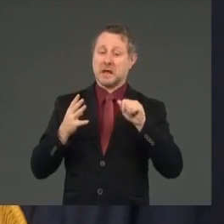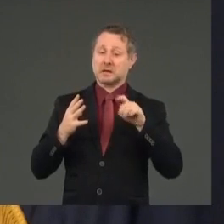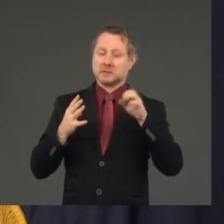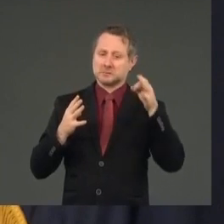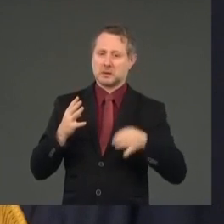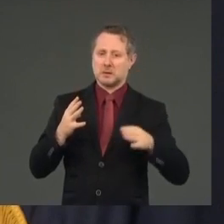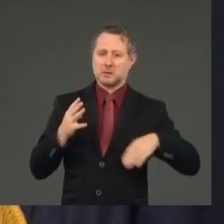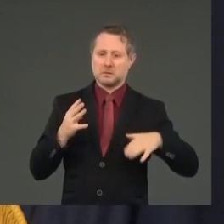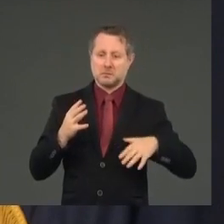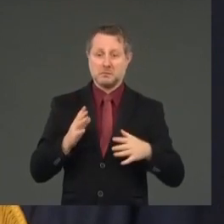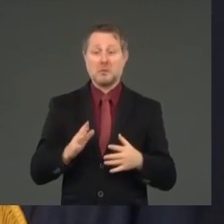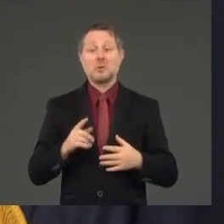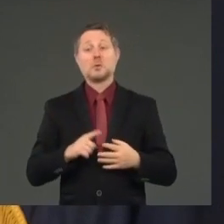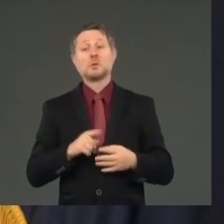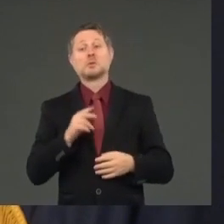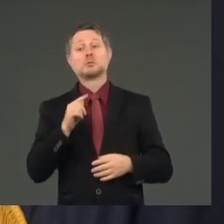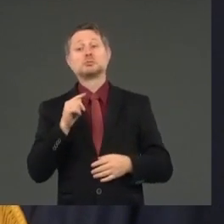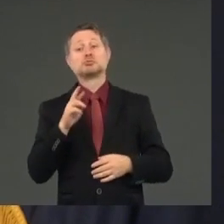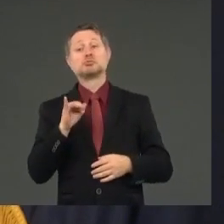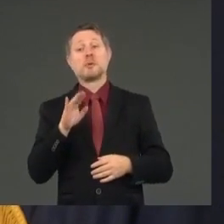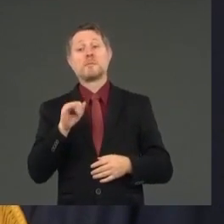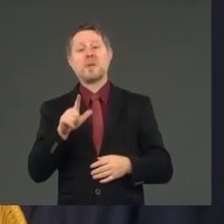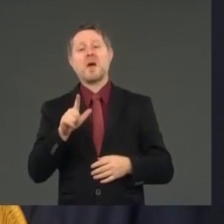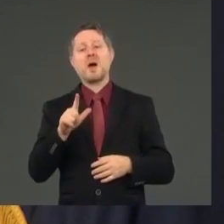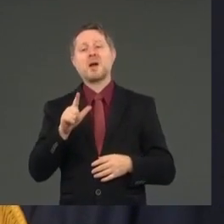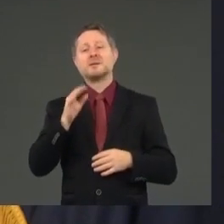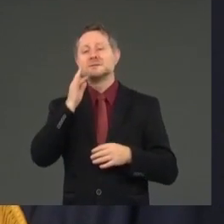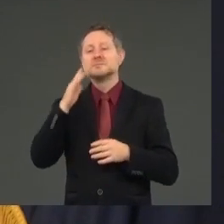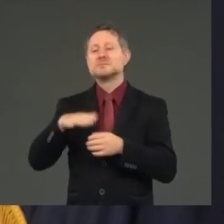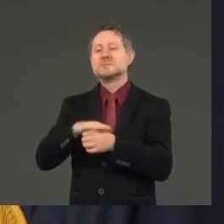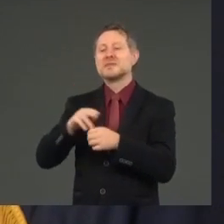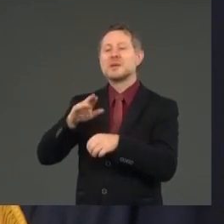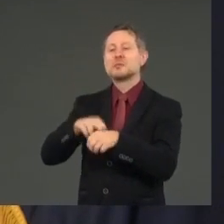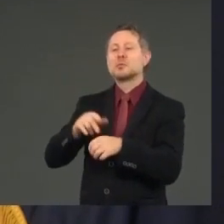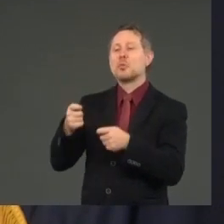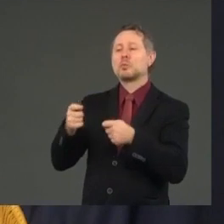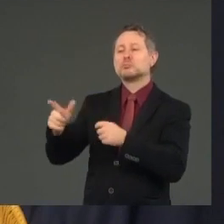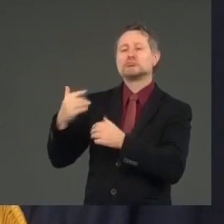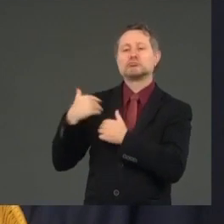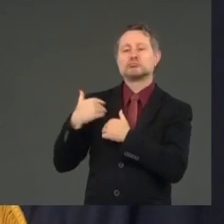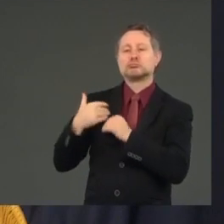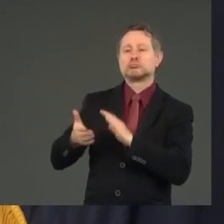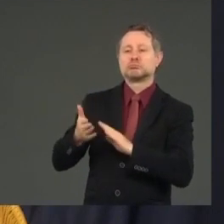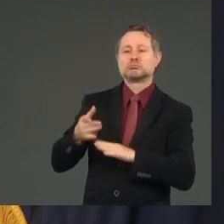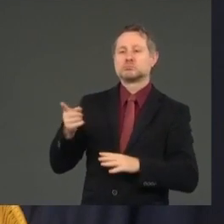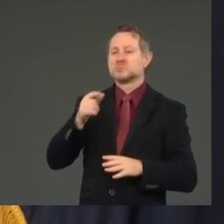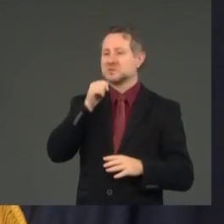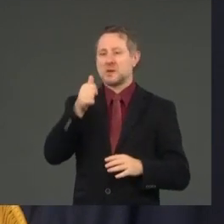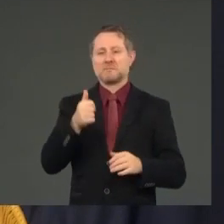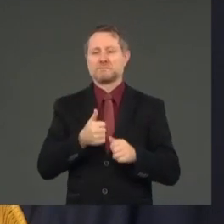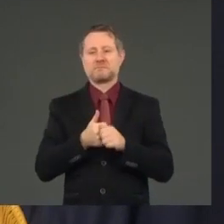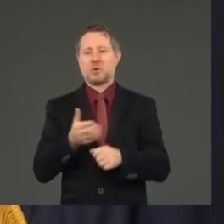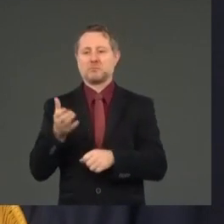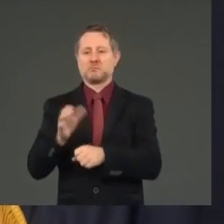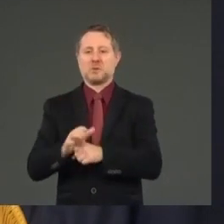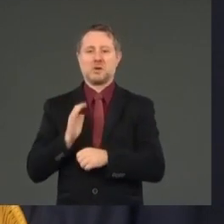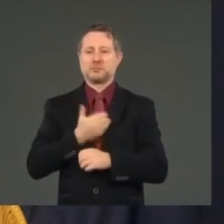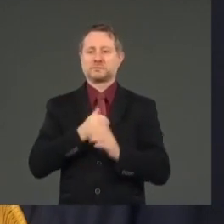THAT WOULD BE IN OUR PHASE IV, OUR LAST PHASE. WE DON'T HAVE A DATE FOR THAT YET. TRIBAL NATIONS ARE JUST THAT,